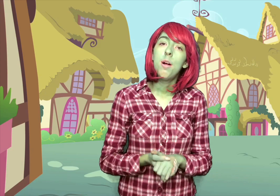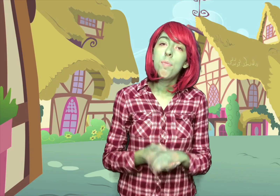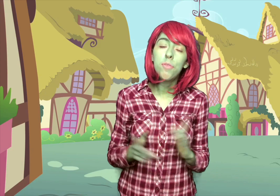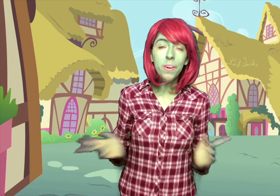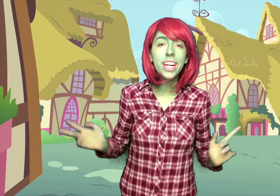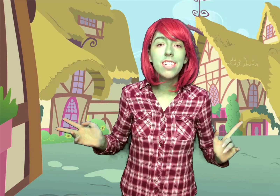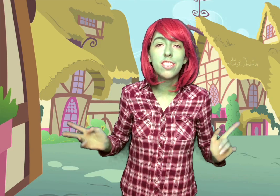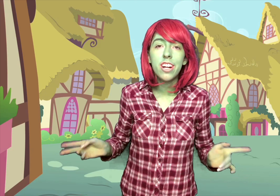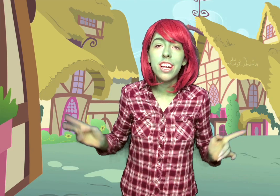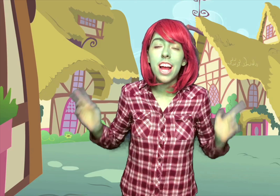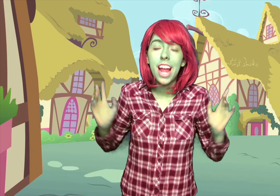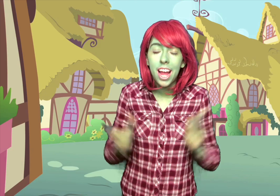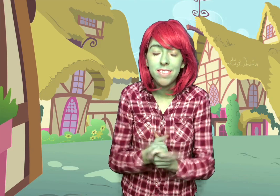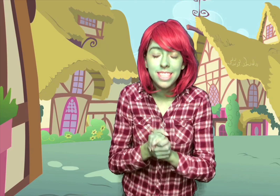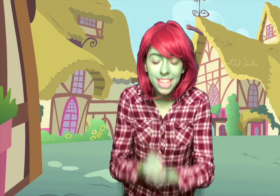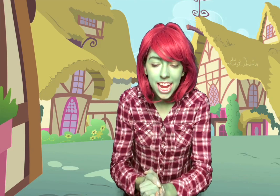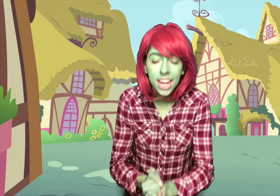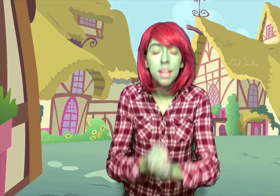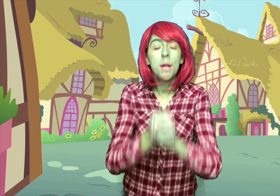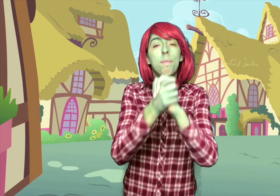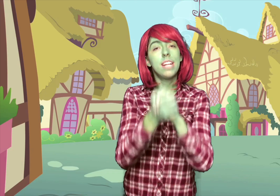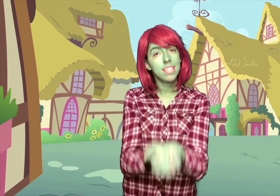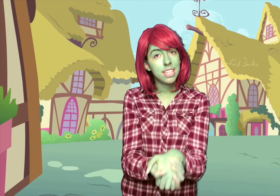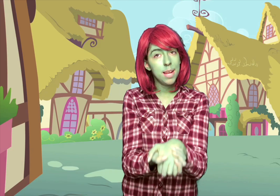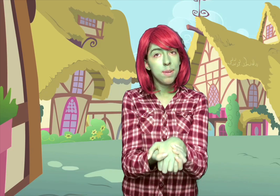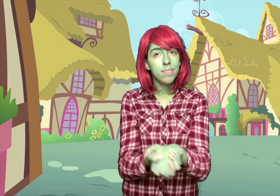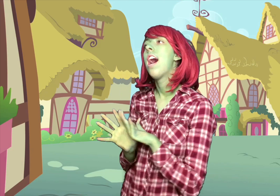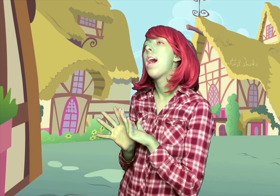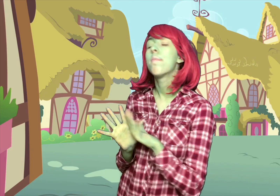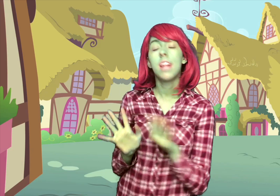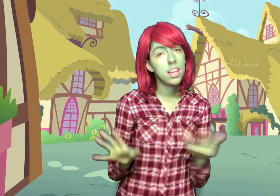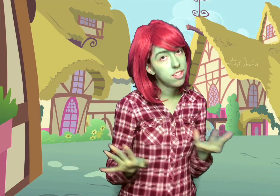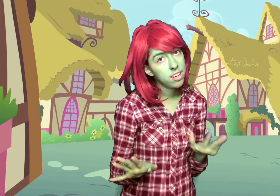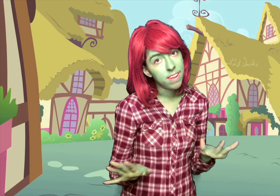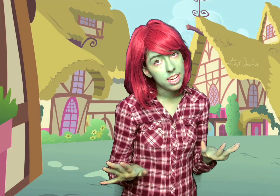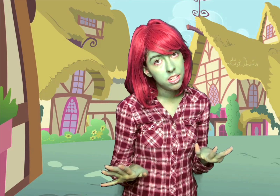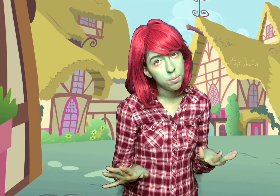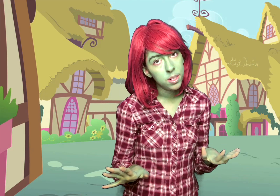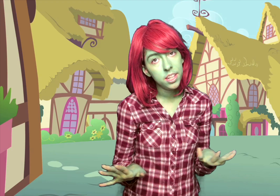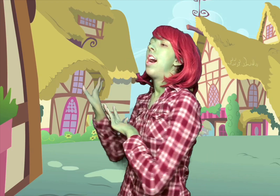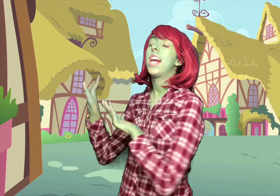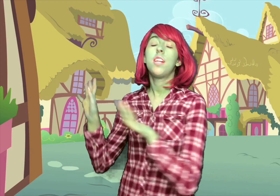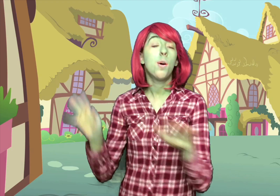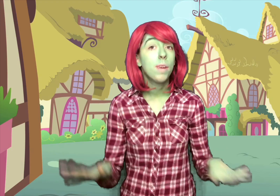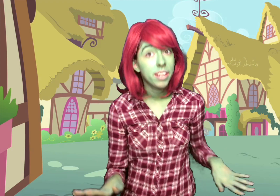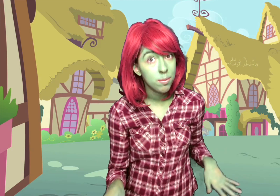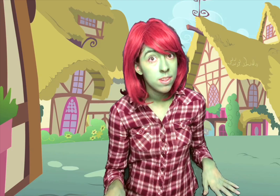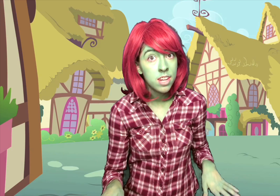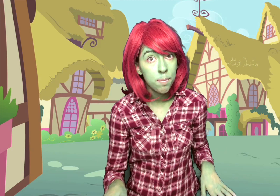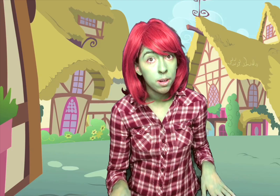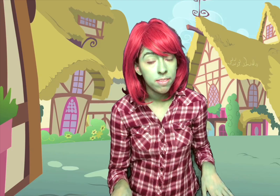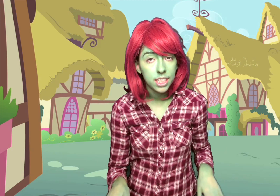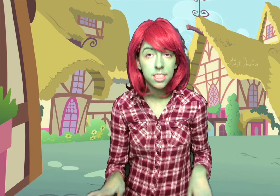before i get started i have to say my disclaimer i'm not a certified interpreter i know my grammar is not perfect